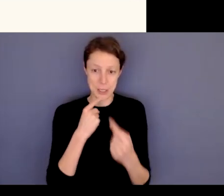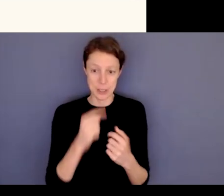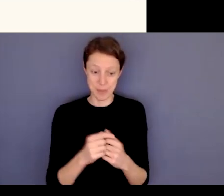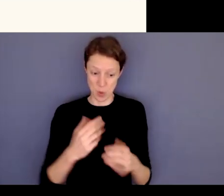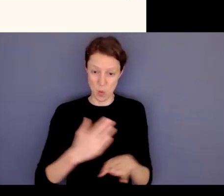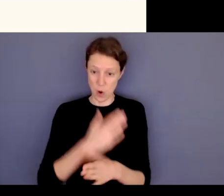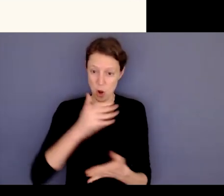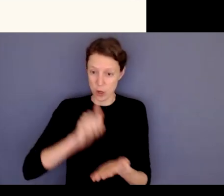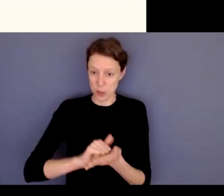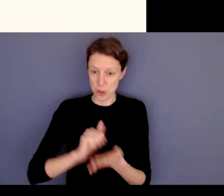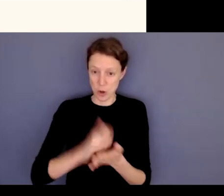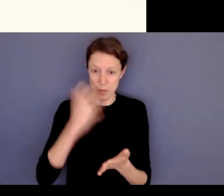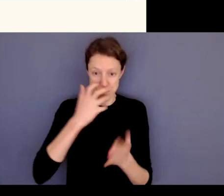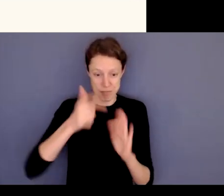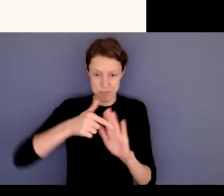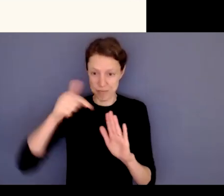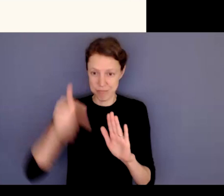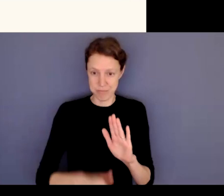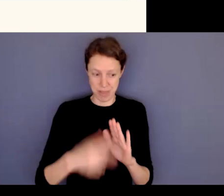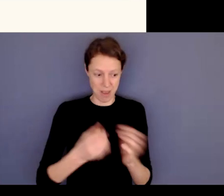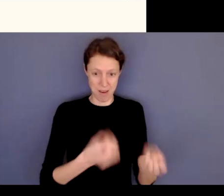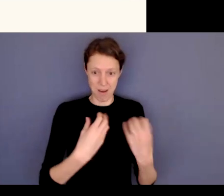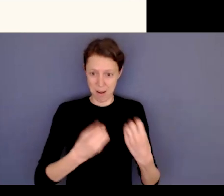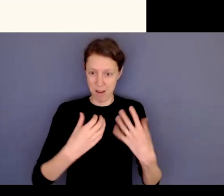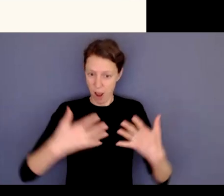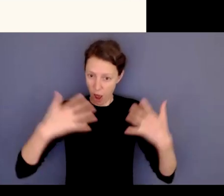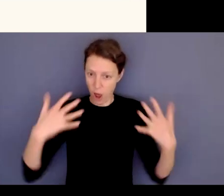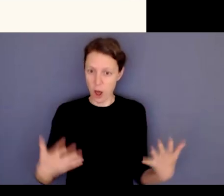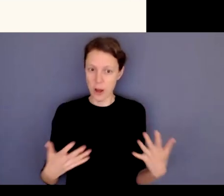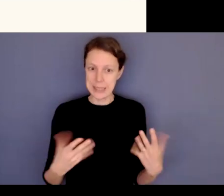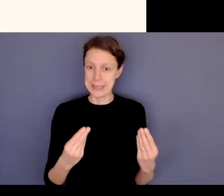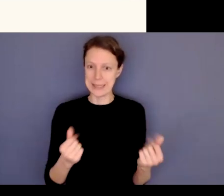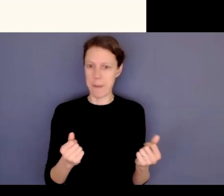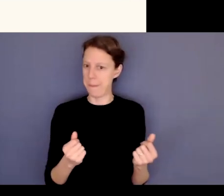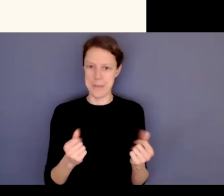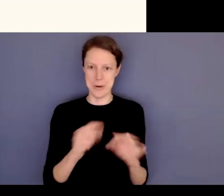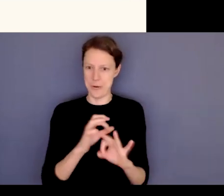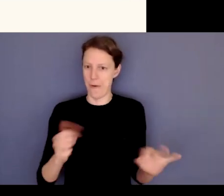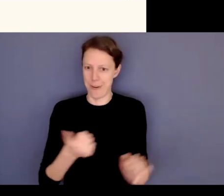young people had a lot to say, not all of it kind we did show them an example of some social media content we were